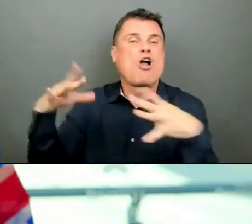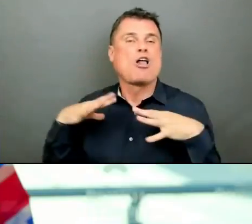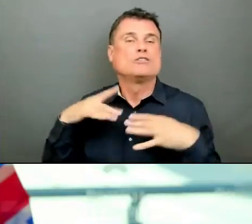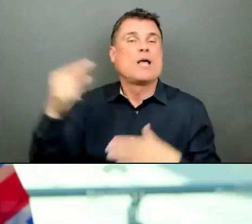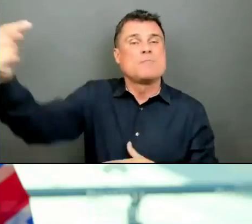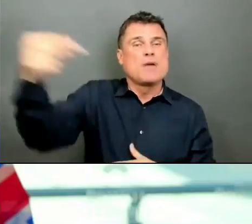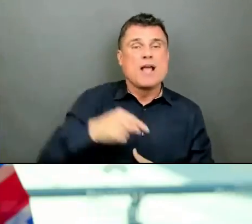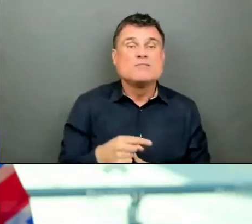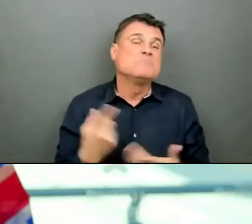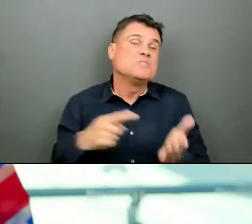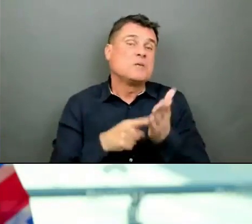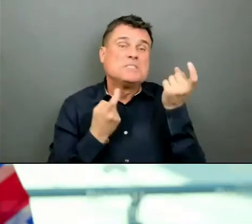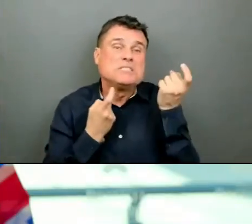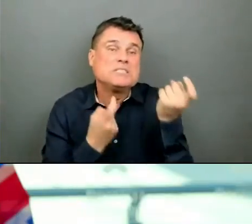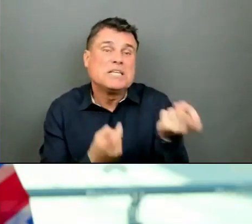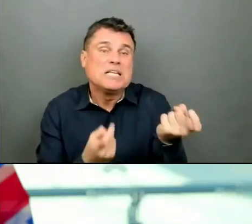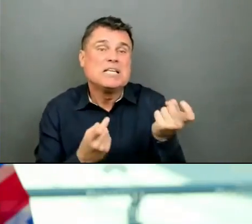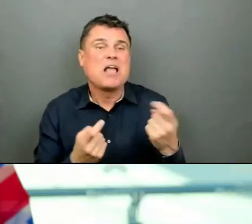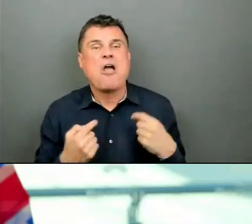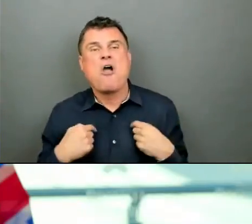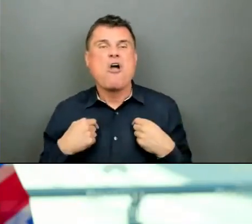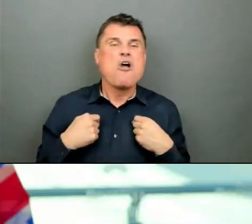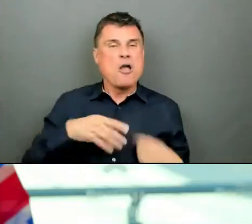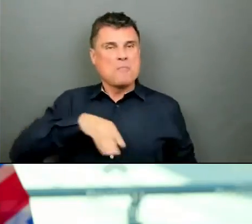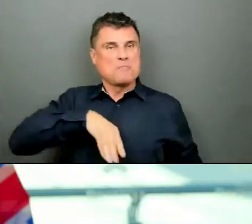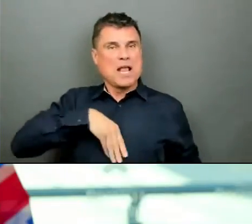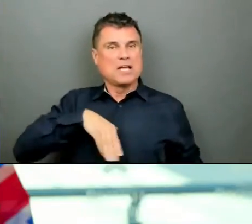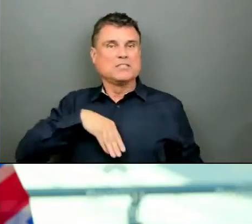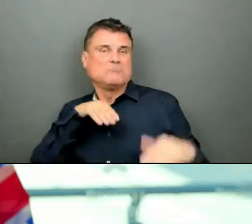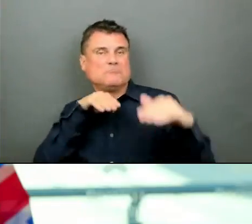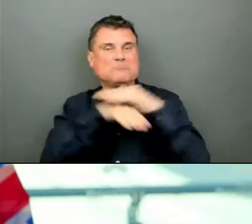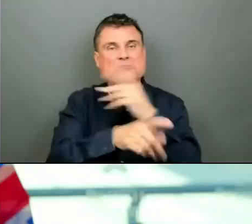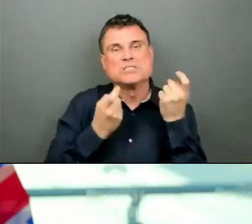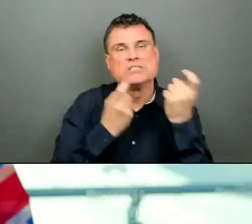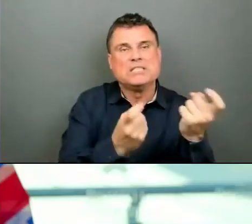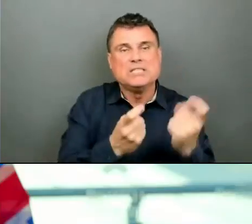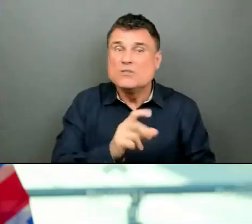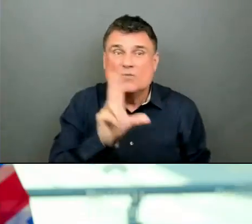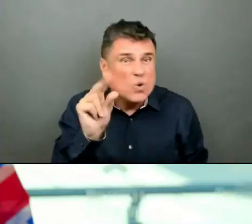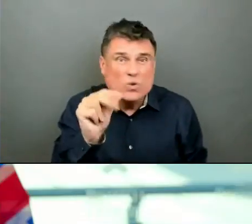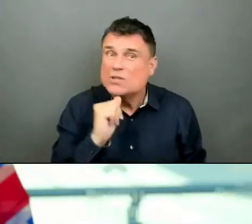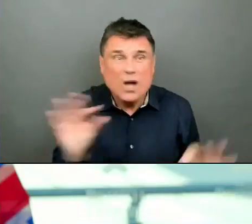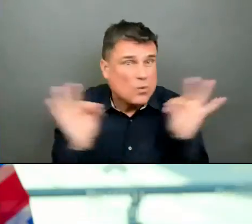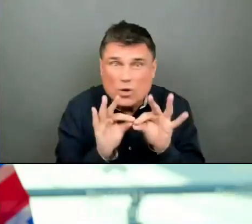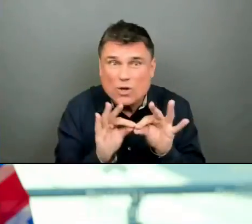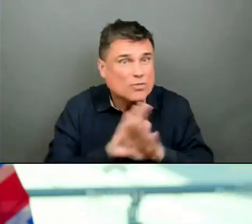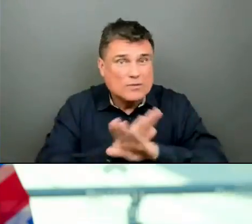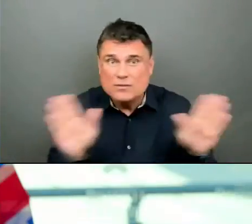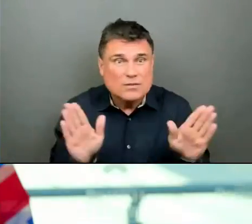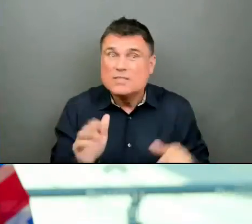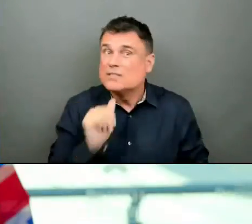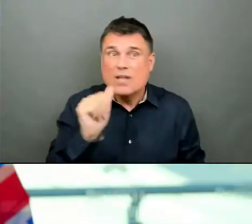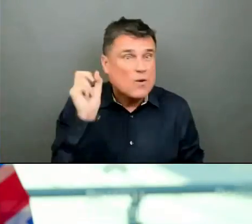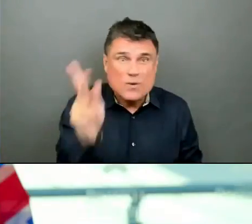have a pass. It is not okay right now to have a wedding, a birthday, any of these ceremonies